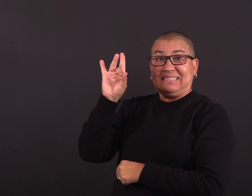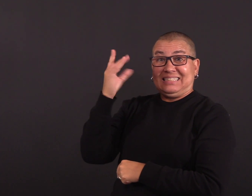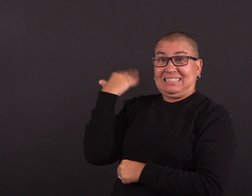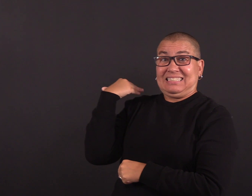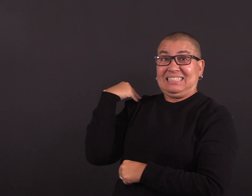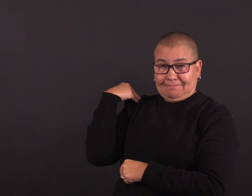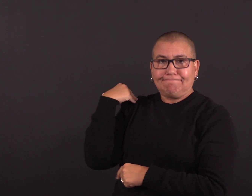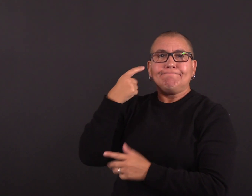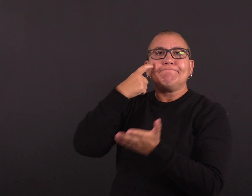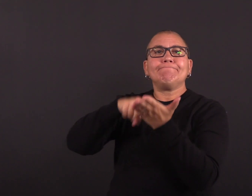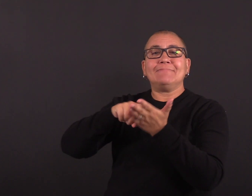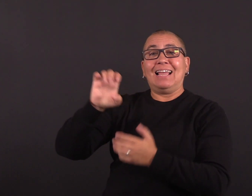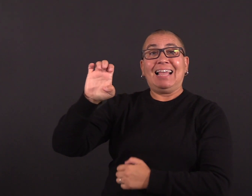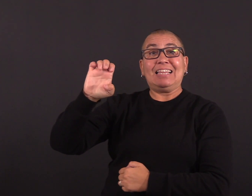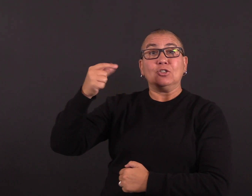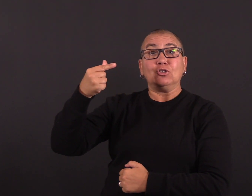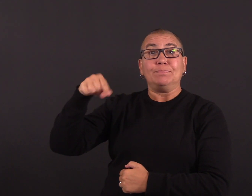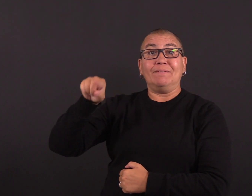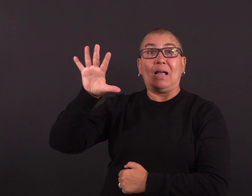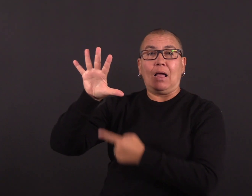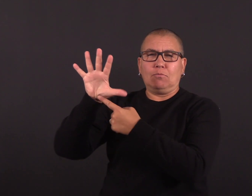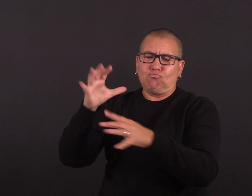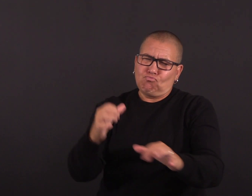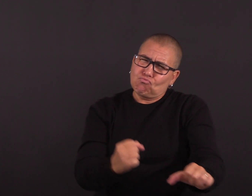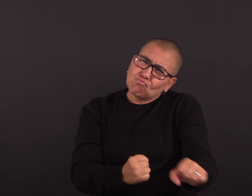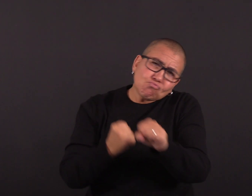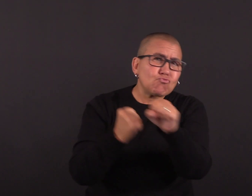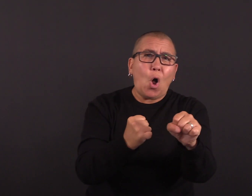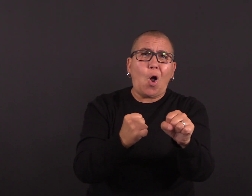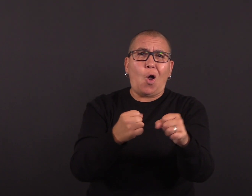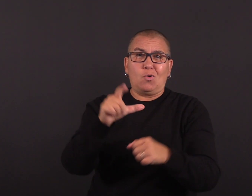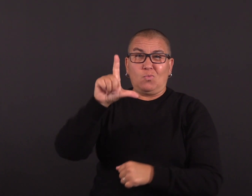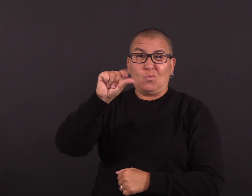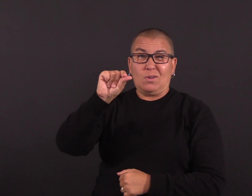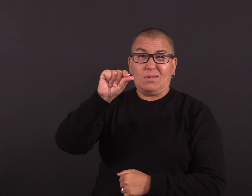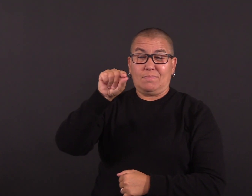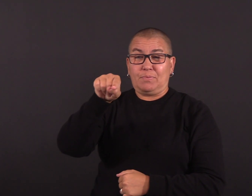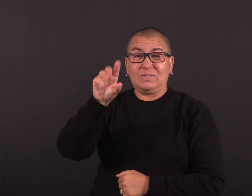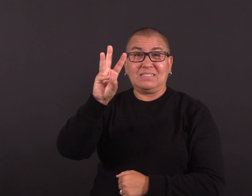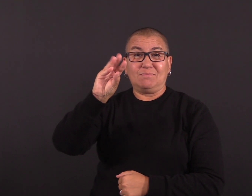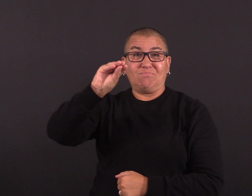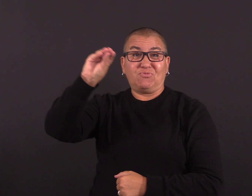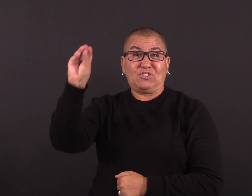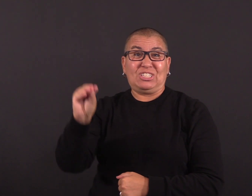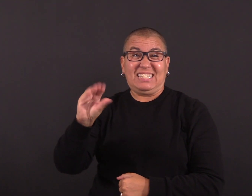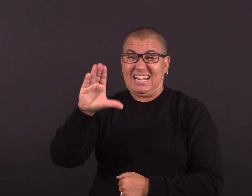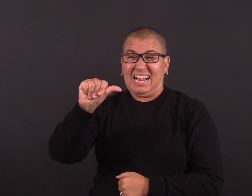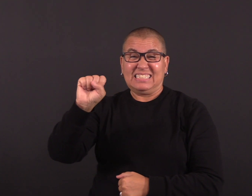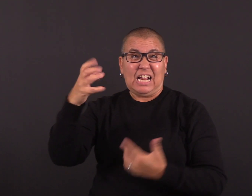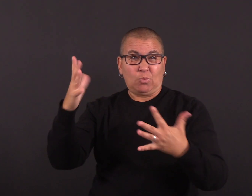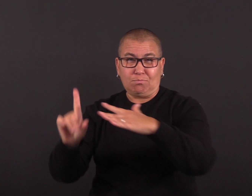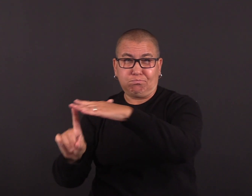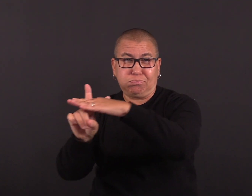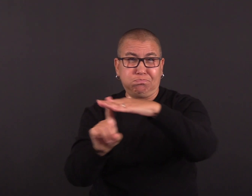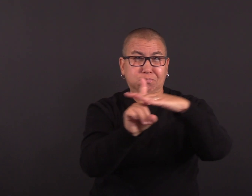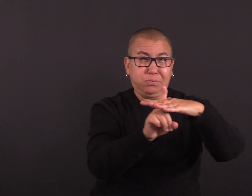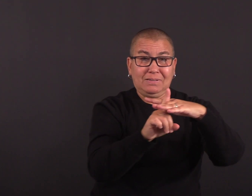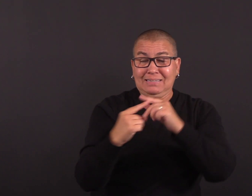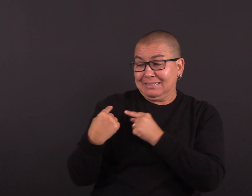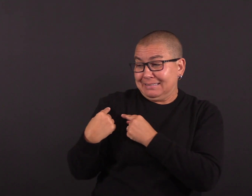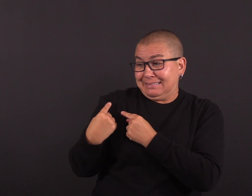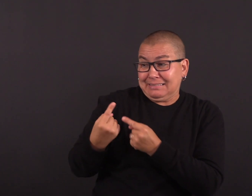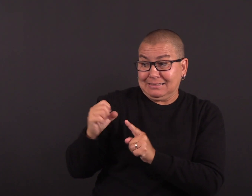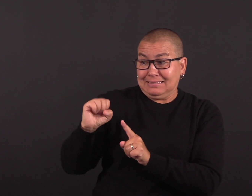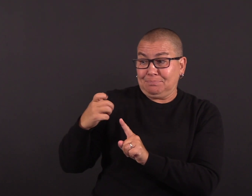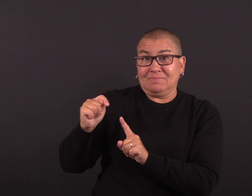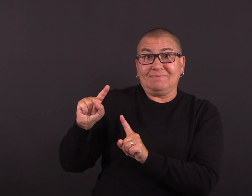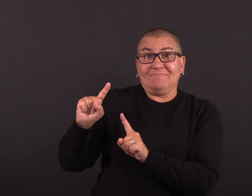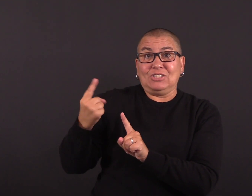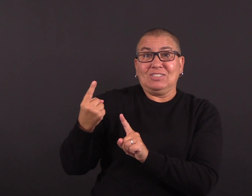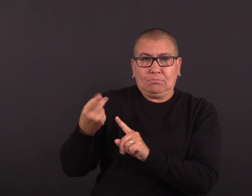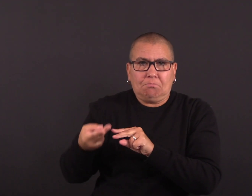variants now spreading around the country. Levels of COVID-19 hospitalizations and deaths